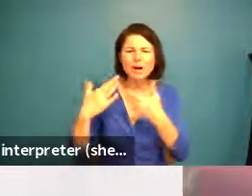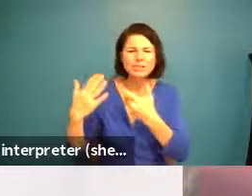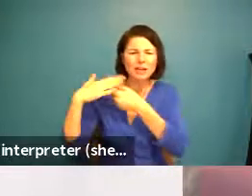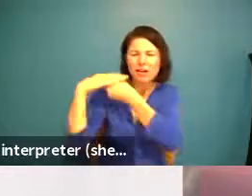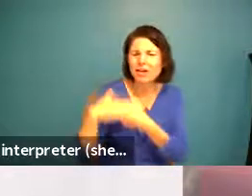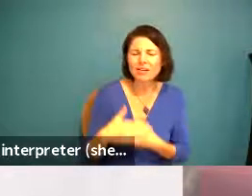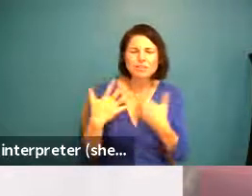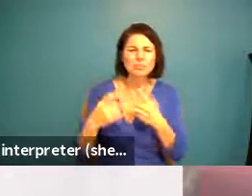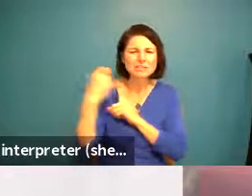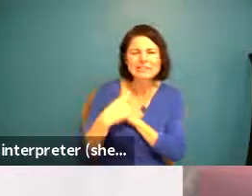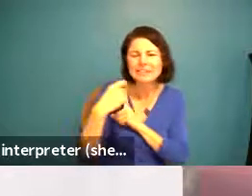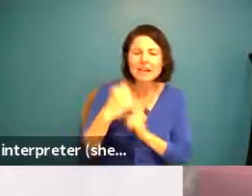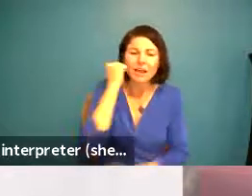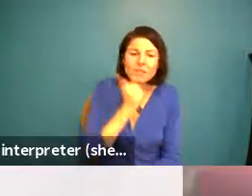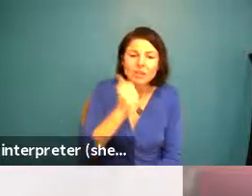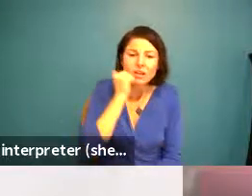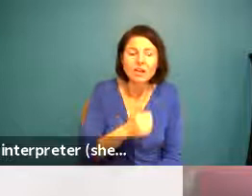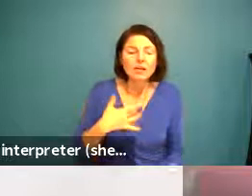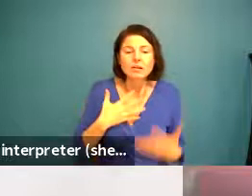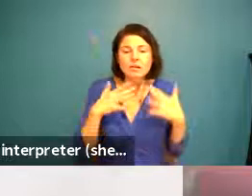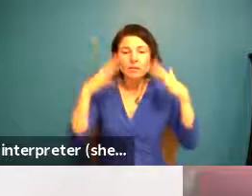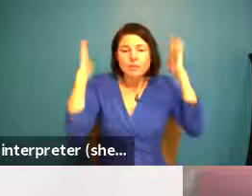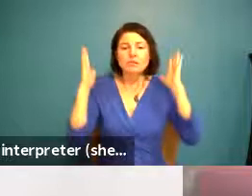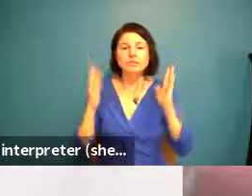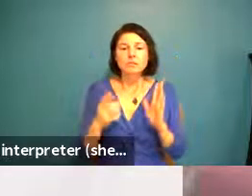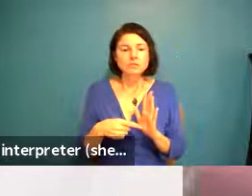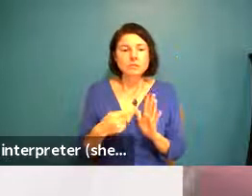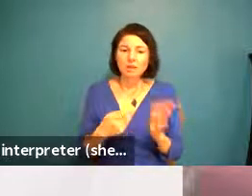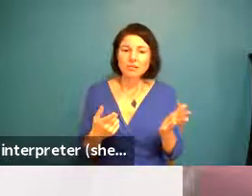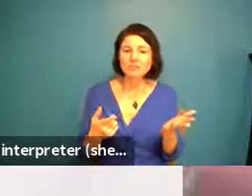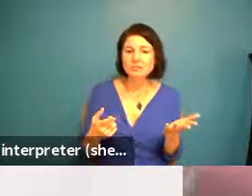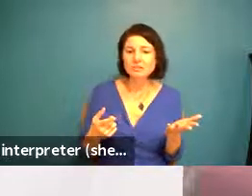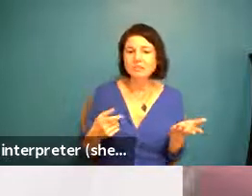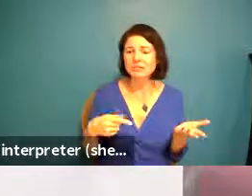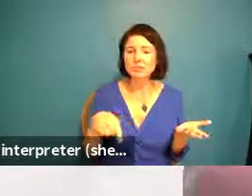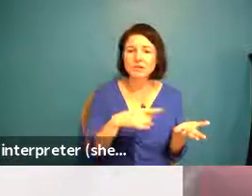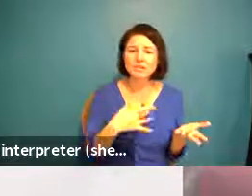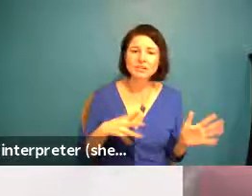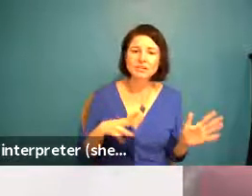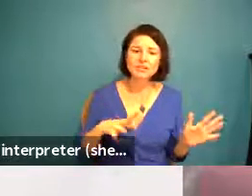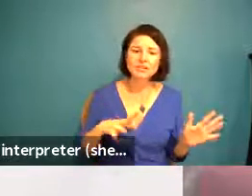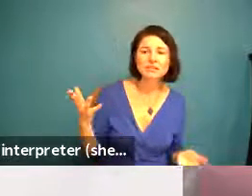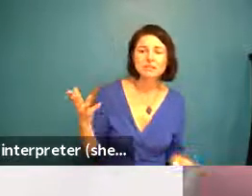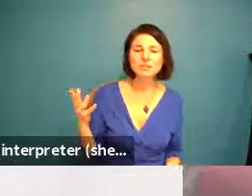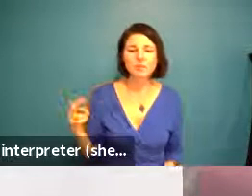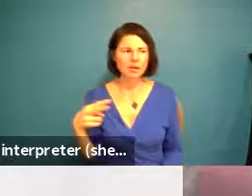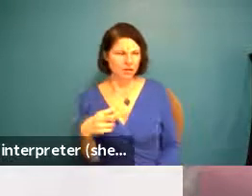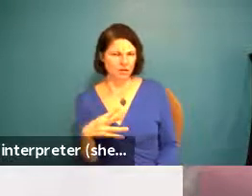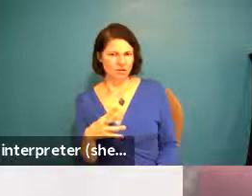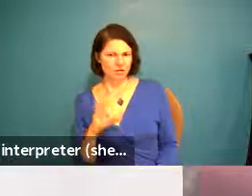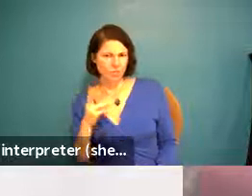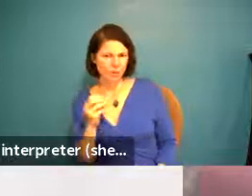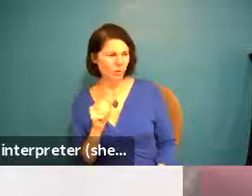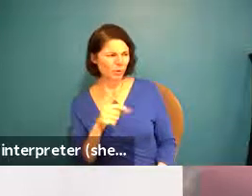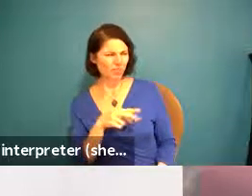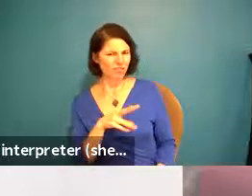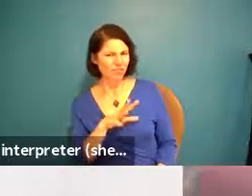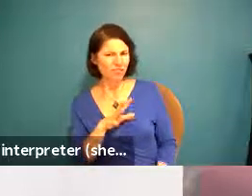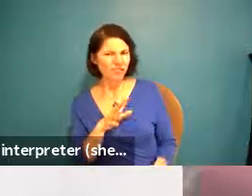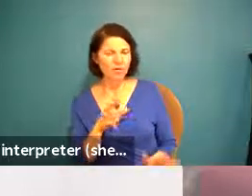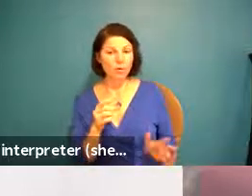daily lives, that we sometimes might look a little standoffish. Sometimes we appear standoffish. Sometimes we act shy or awkward.